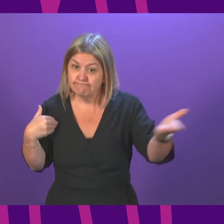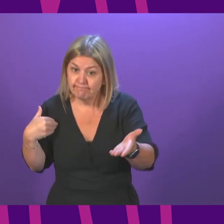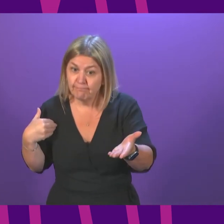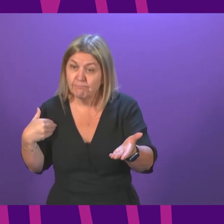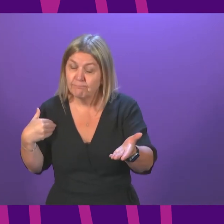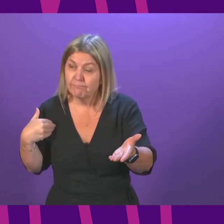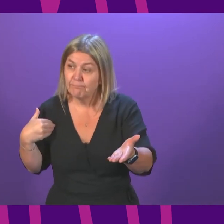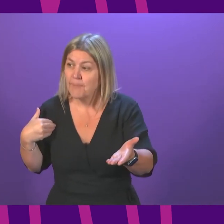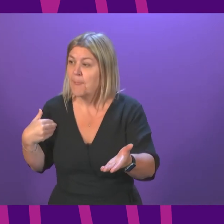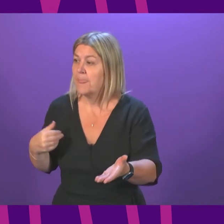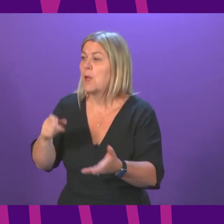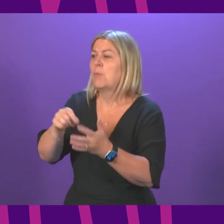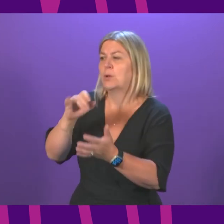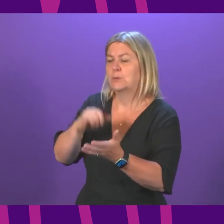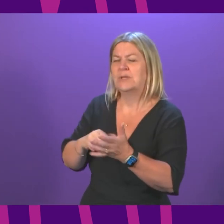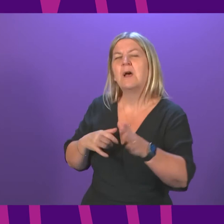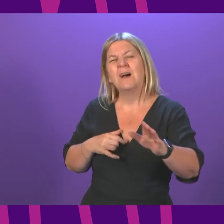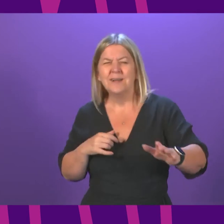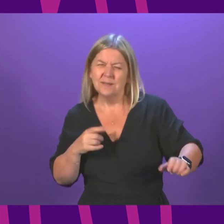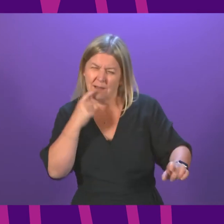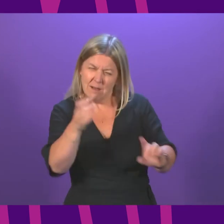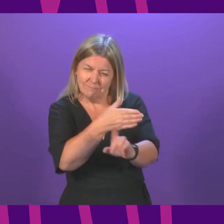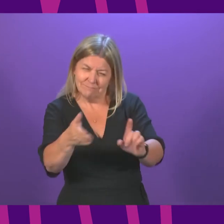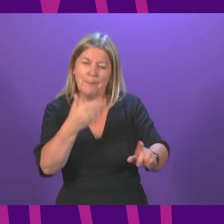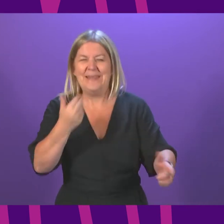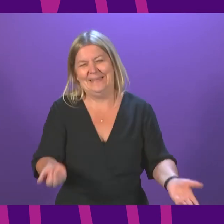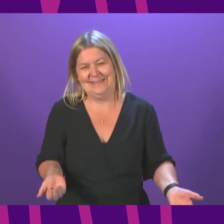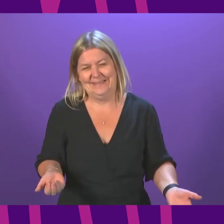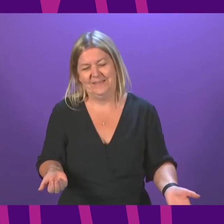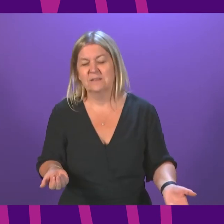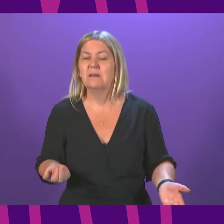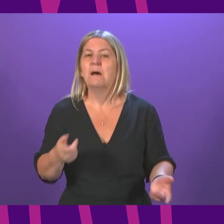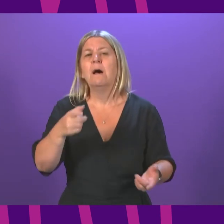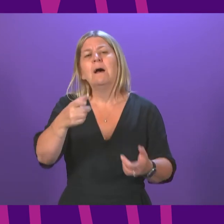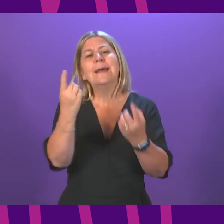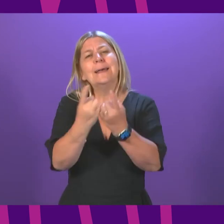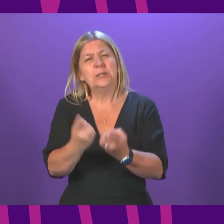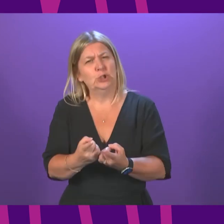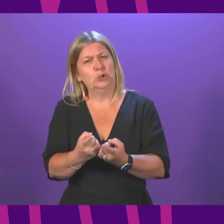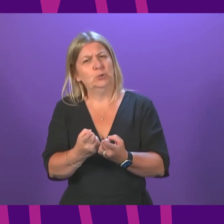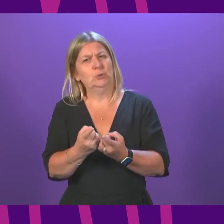I want to appeal to Murdo Fraser’s better nature and point out that those matters were settled during the passage of the Transport (Scotland) Act 2019. Therefore, we would merely